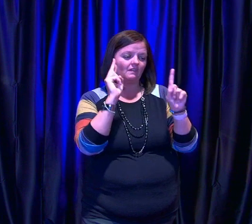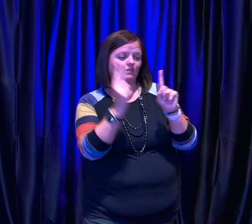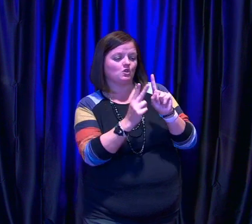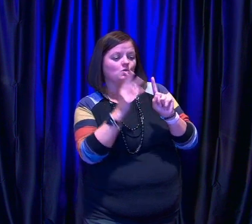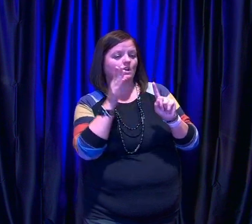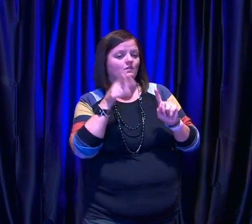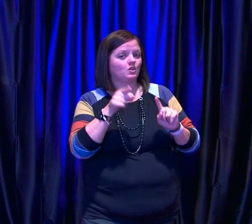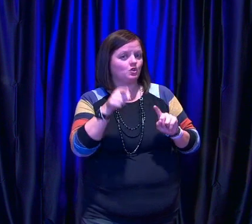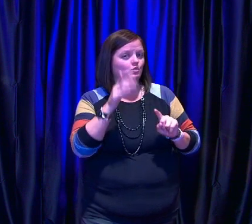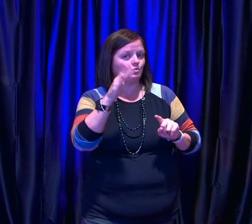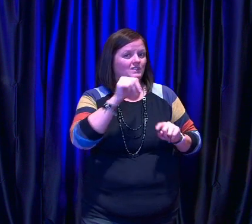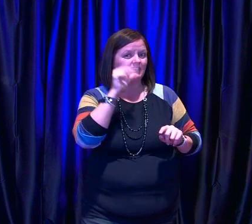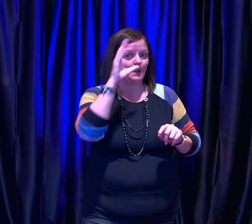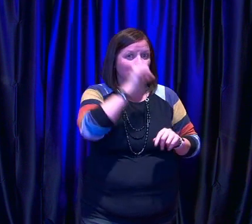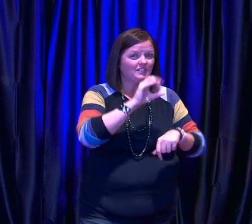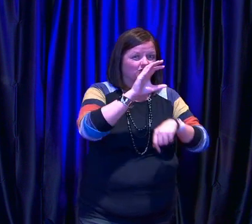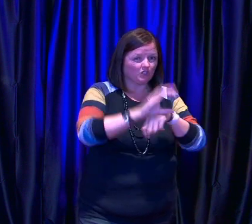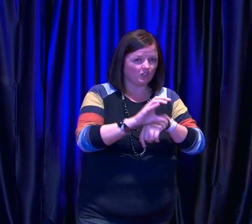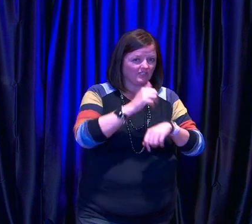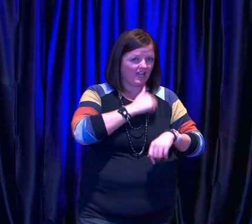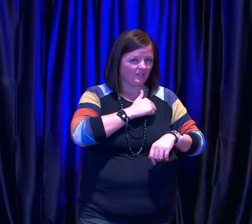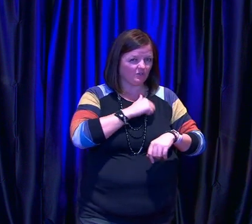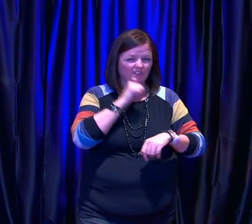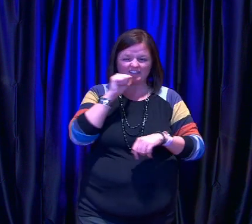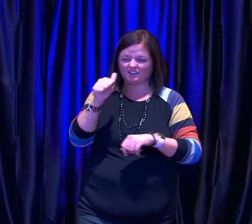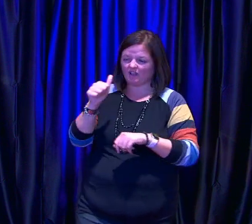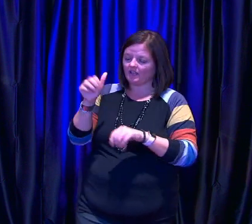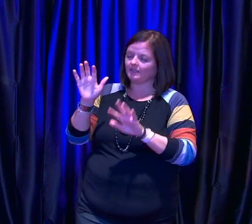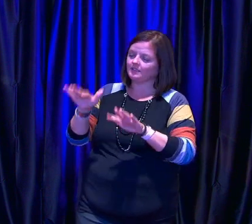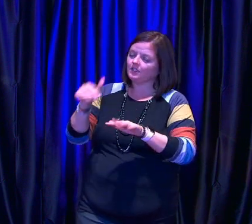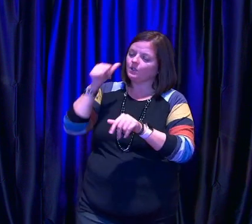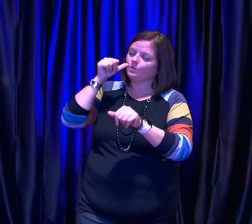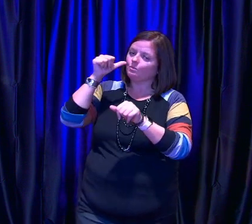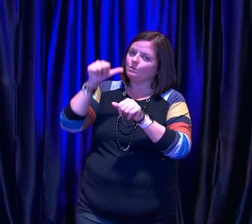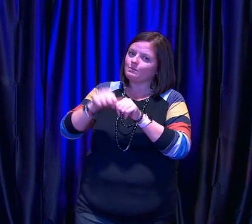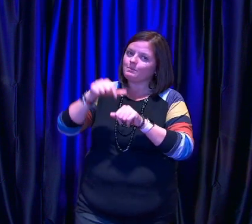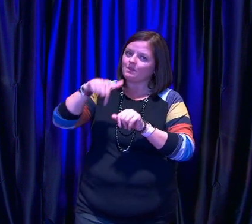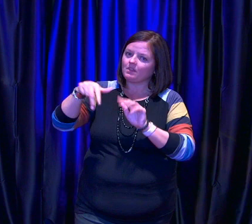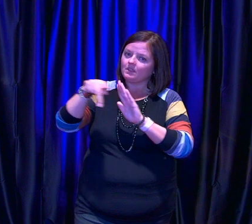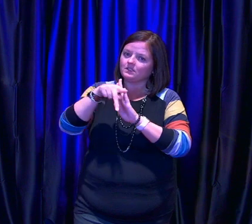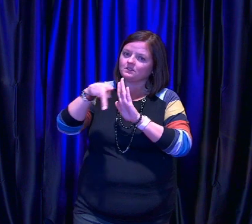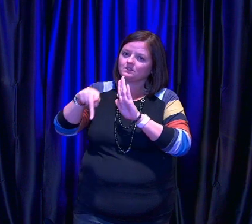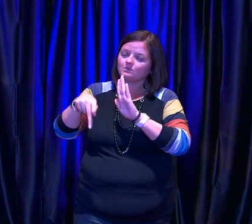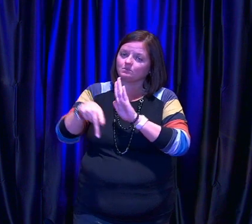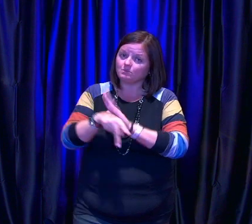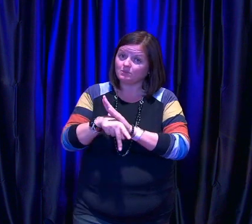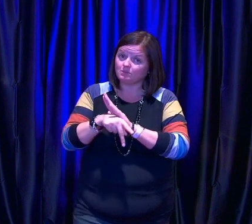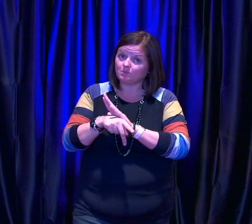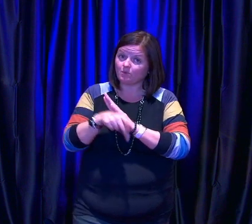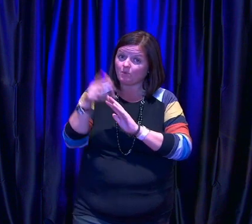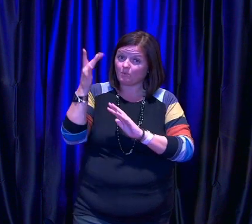mindset instead of a remember this principle because i want you to